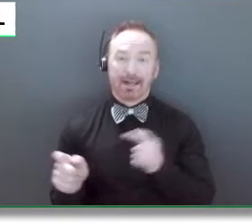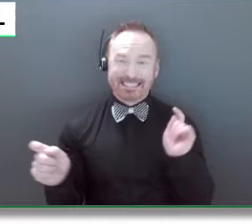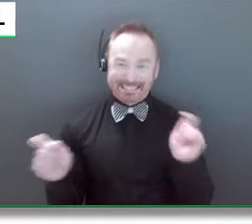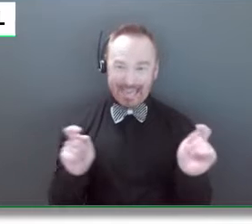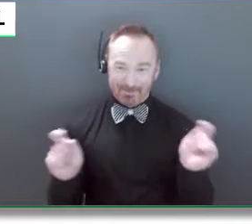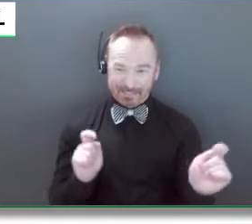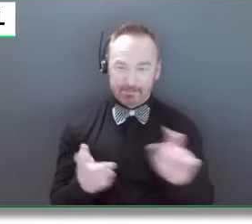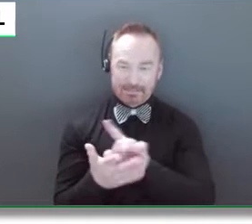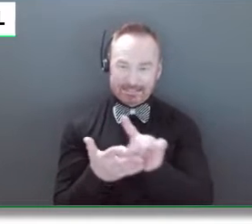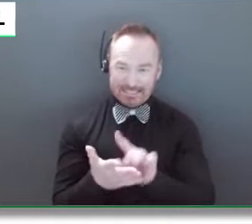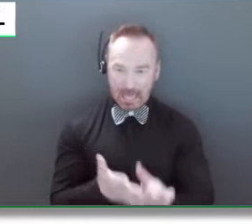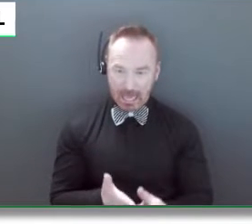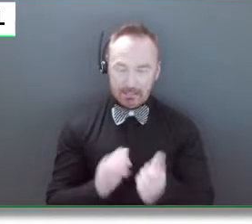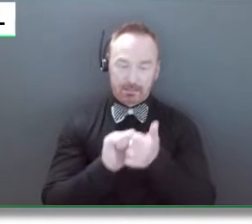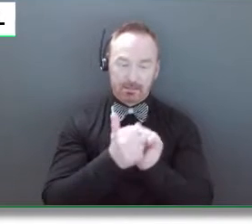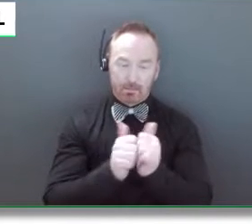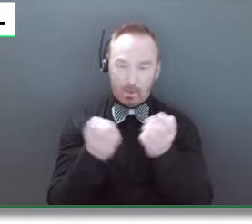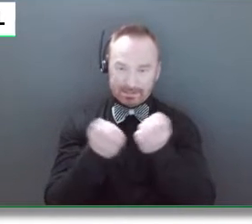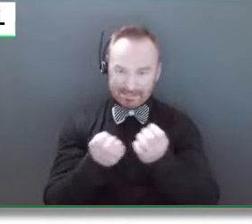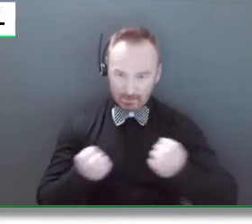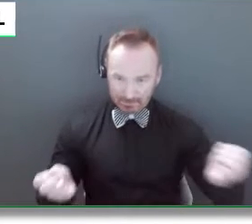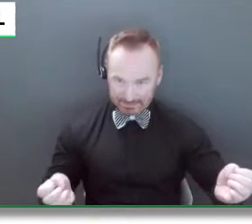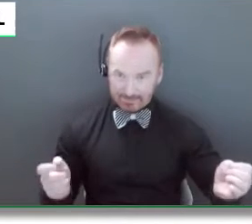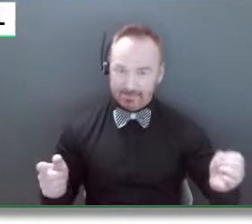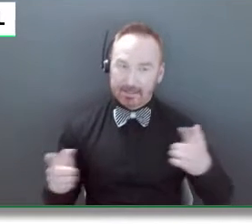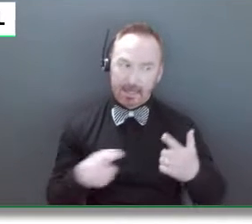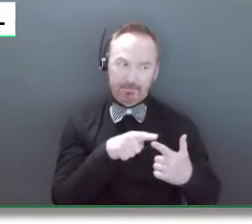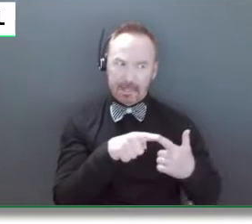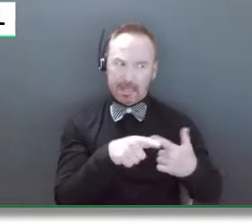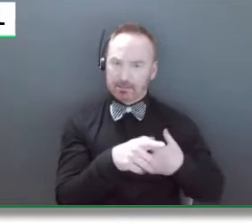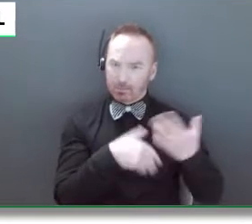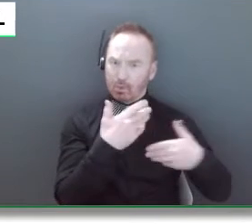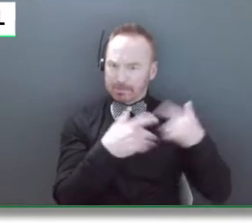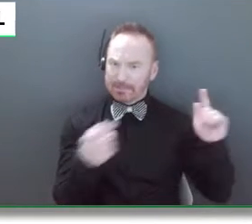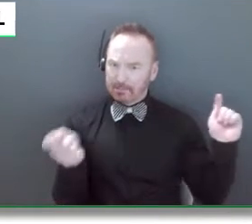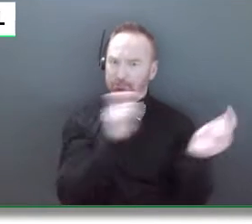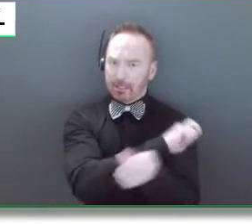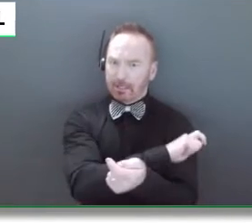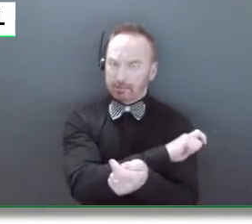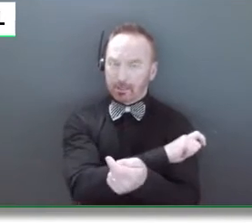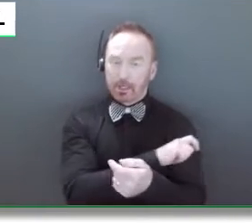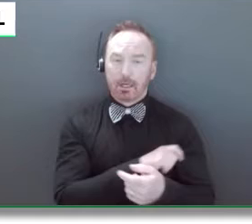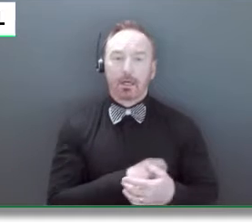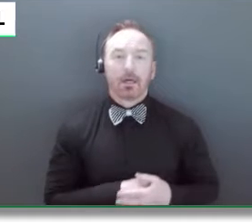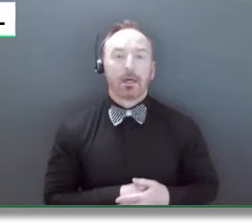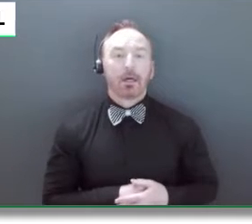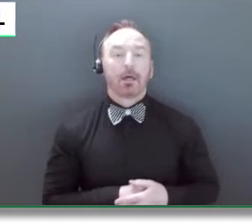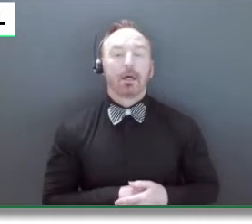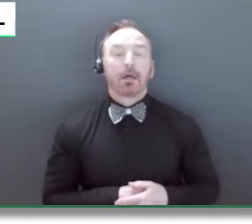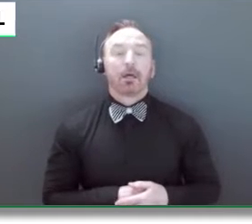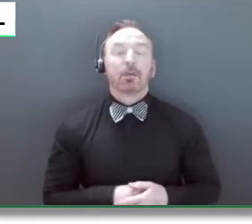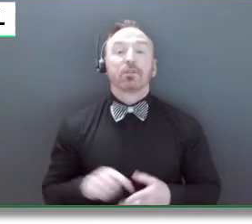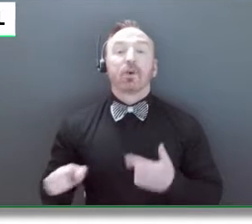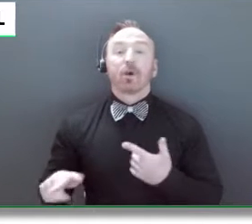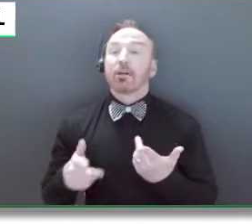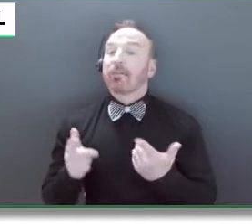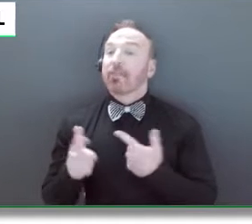the variety of stuff that's becoming on the market and available um albeit while being fairly expensive um